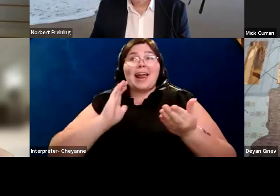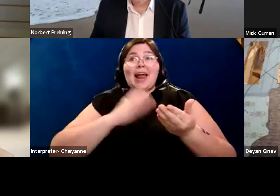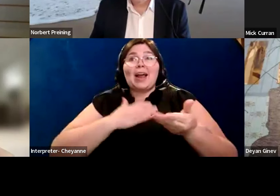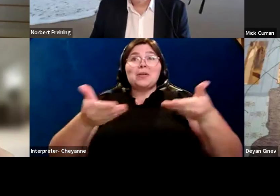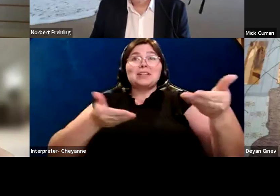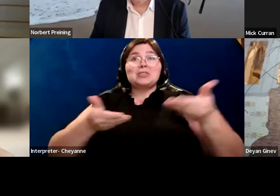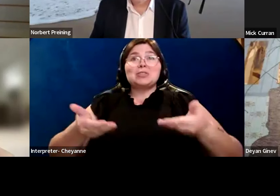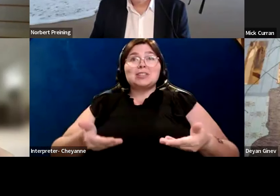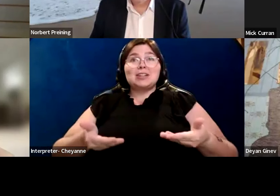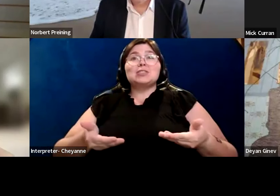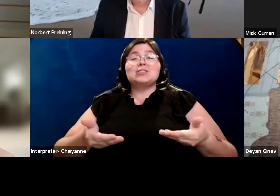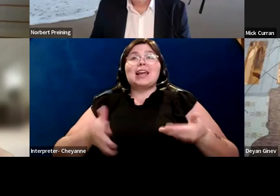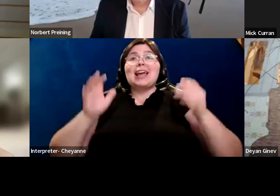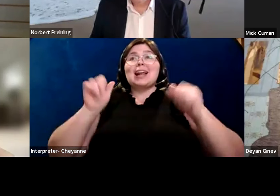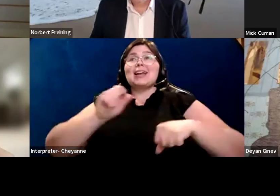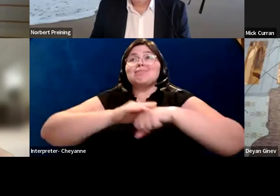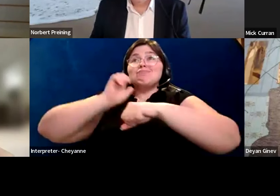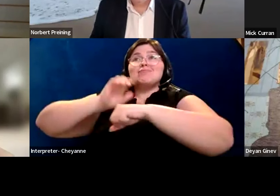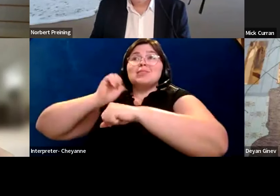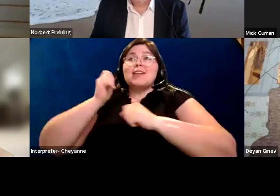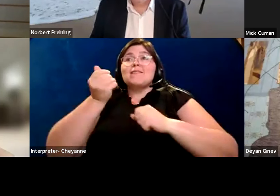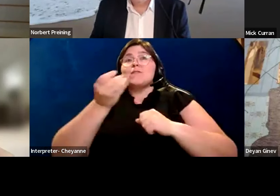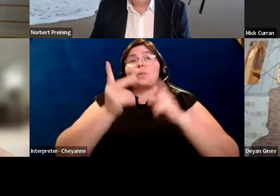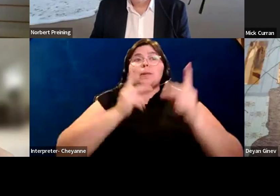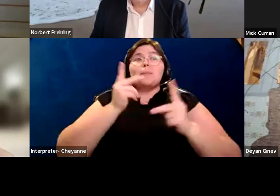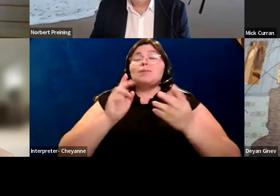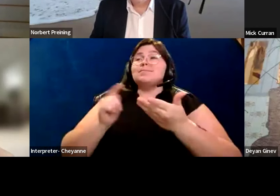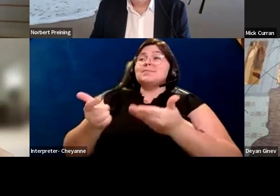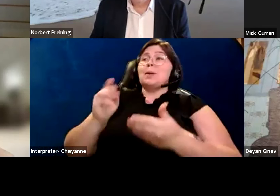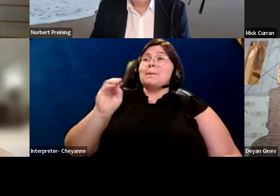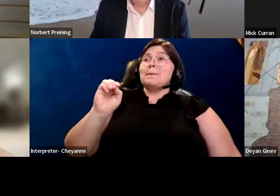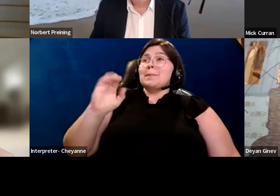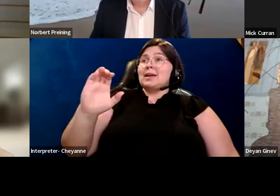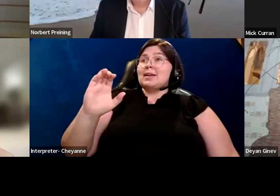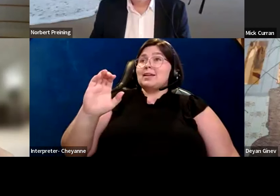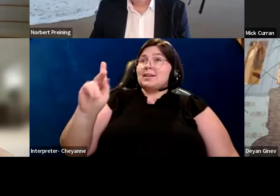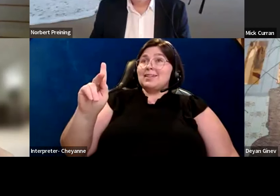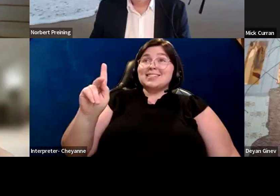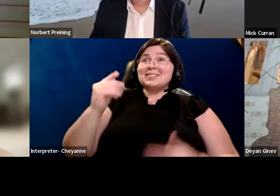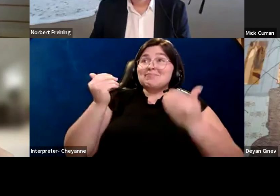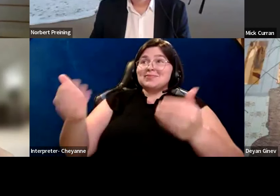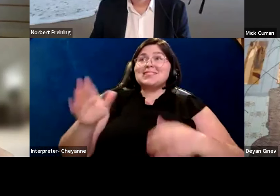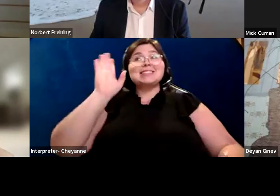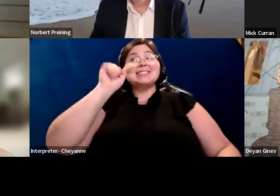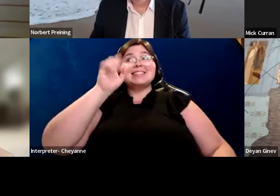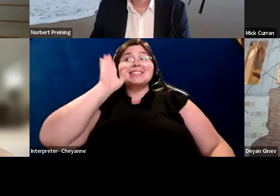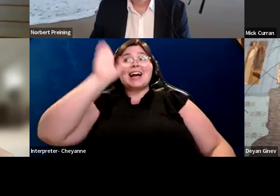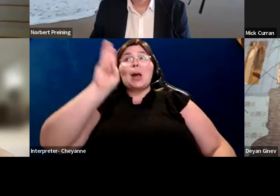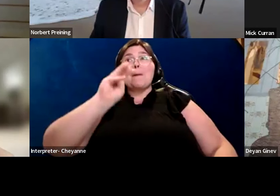And I can call on some folks. Mick, would you start us off? Yeah, my name is Michael Curran, Mick Curran.